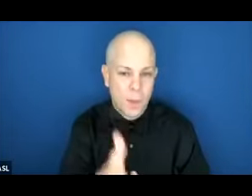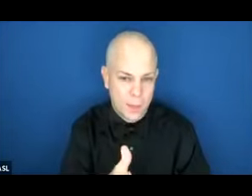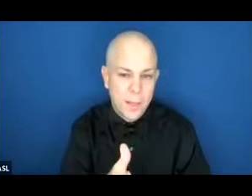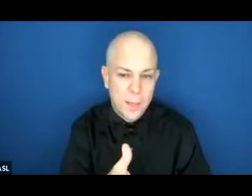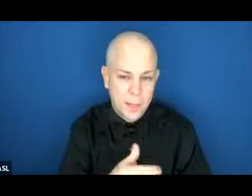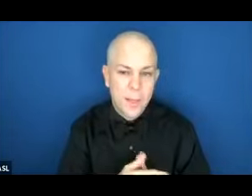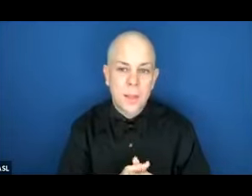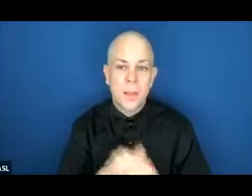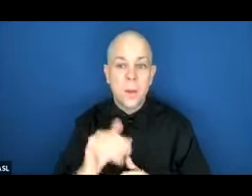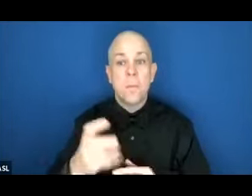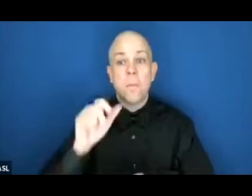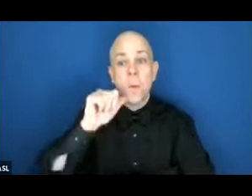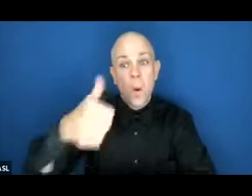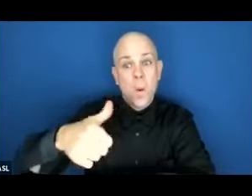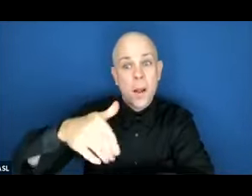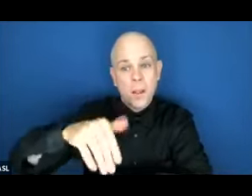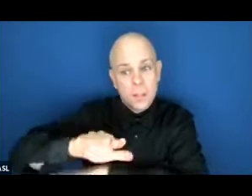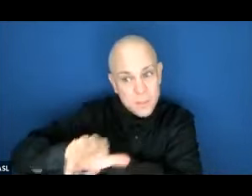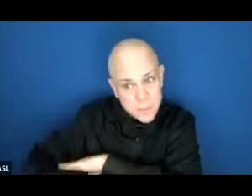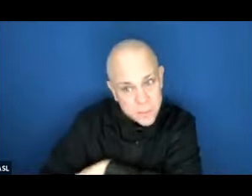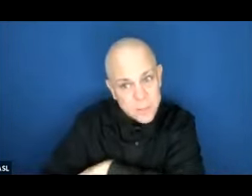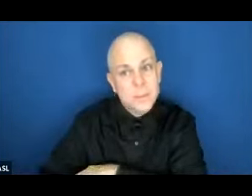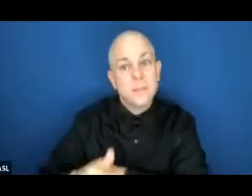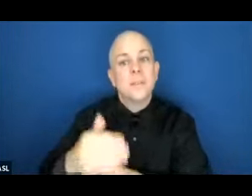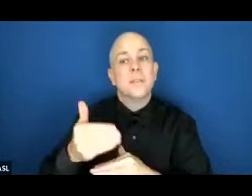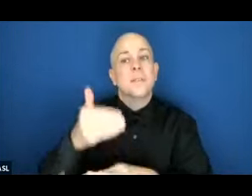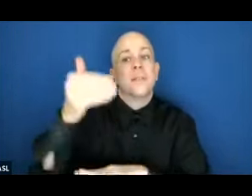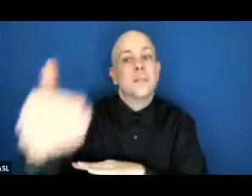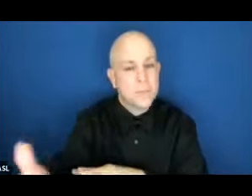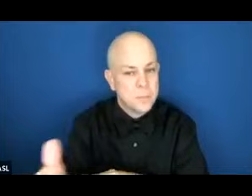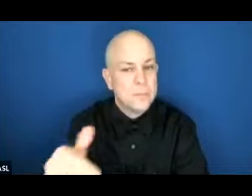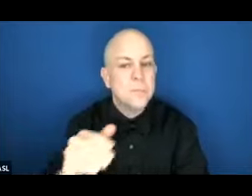heard from the meteorologists coming in we'll moisten those fine dead fuels up